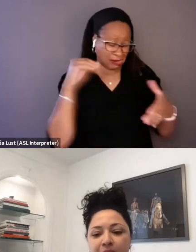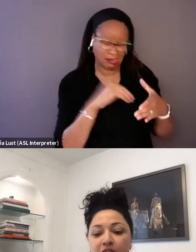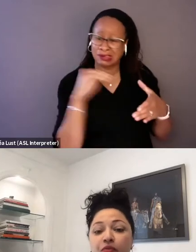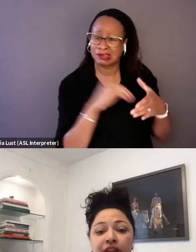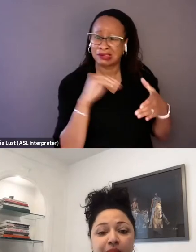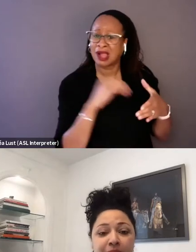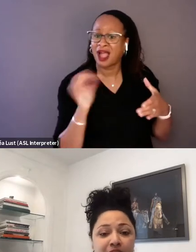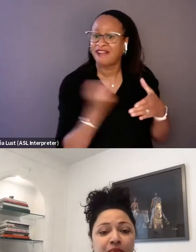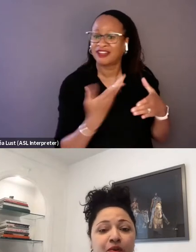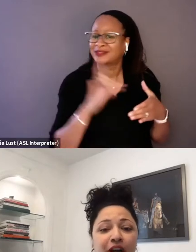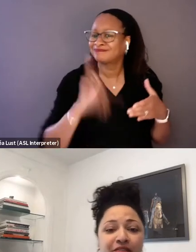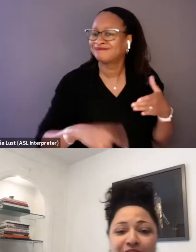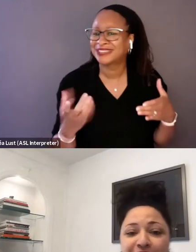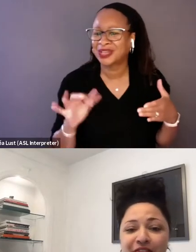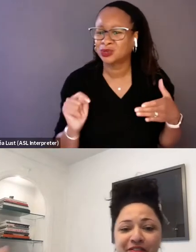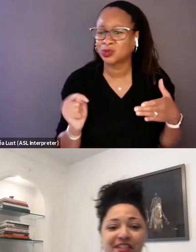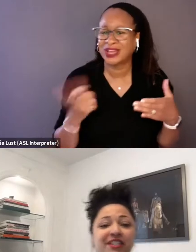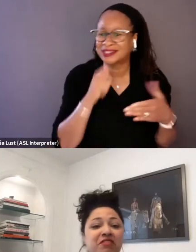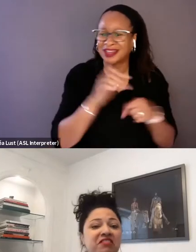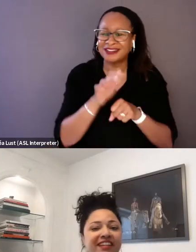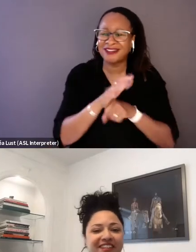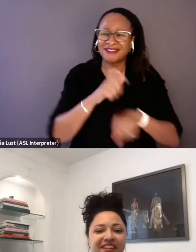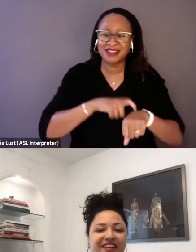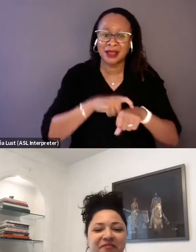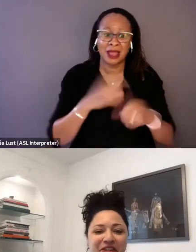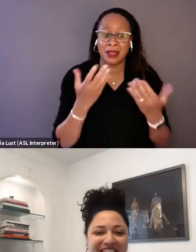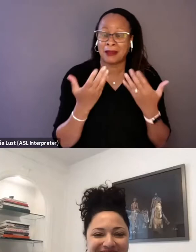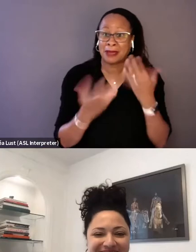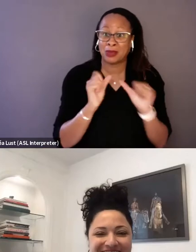I mean, hopefully, maybe this will go on for like more seasons